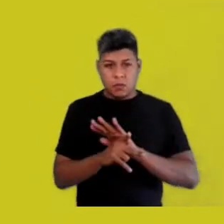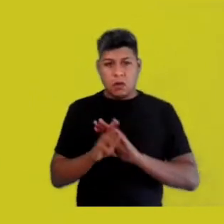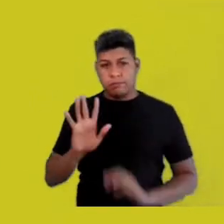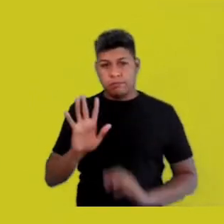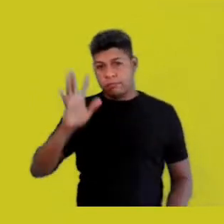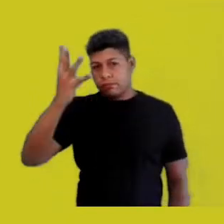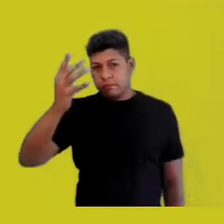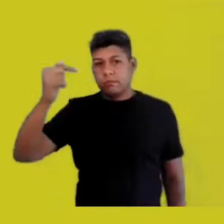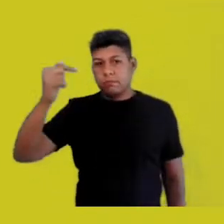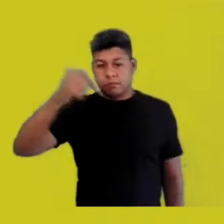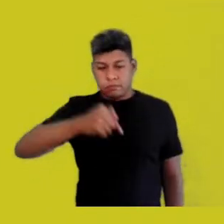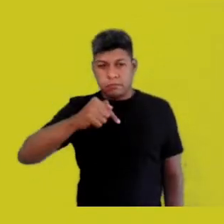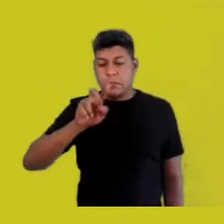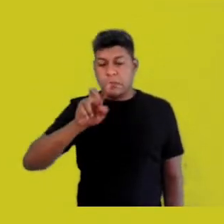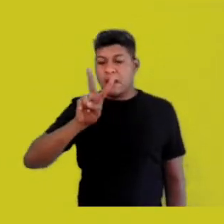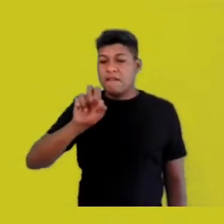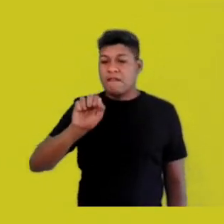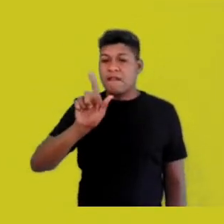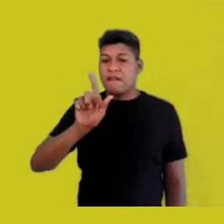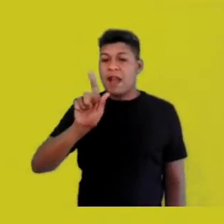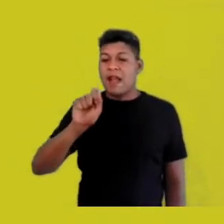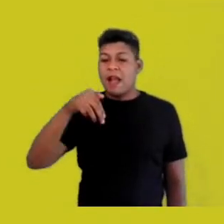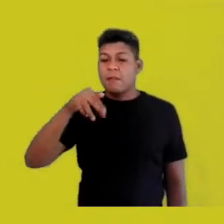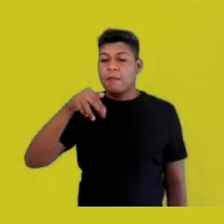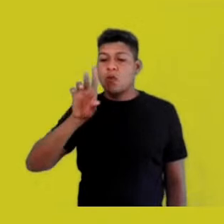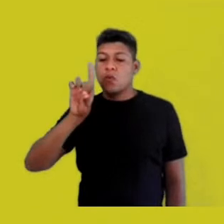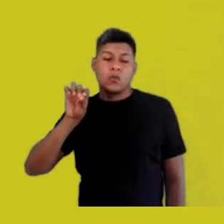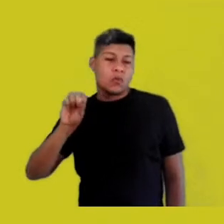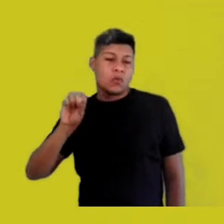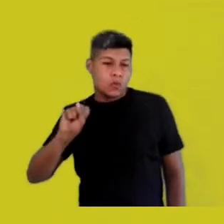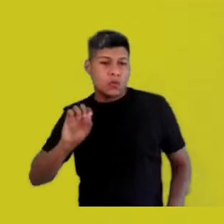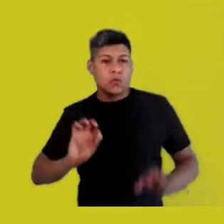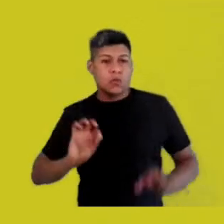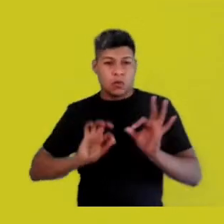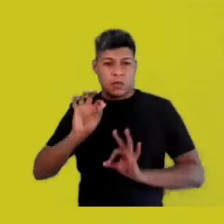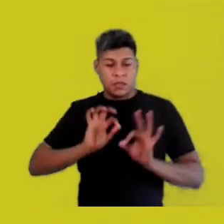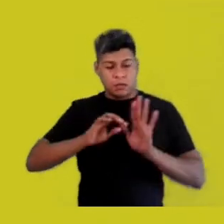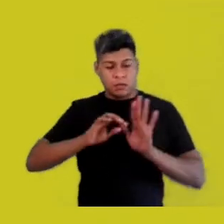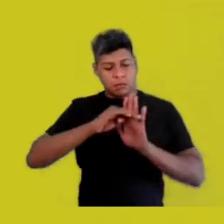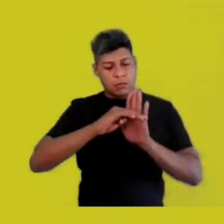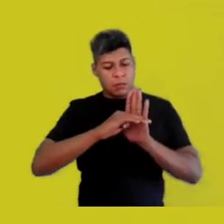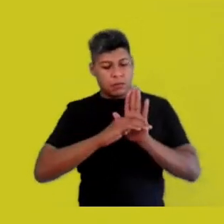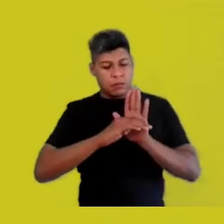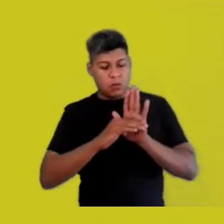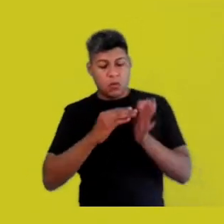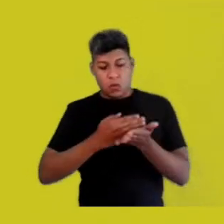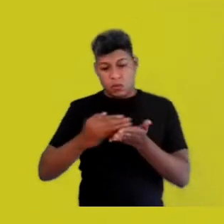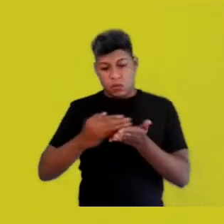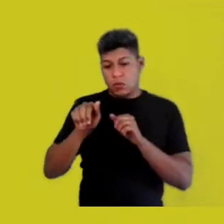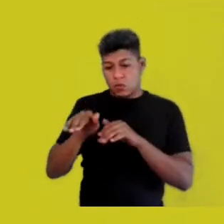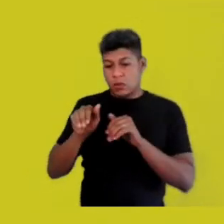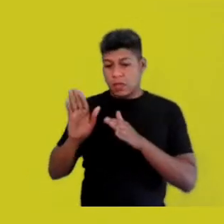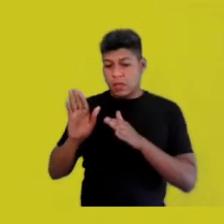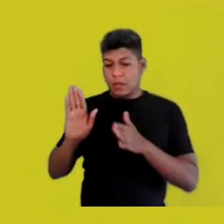Vagamundos, which is planned in three stages, started last September and will go on till May, 2021.